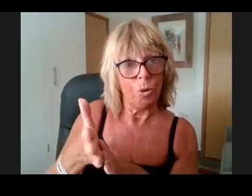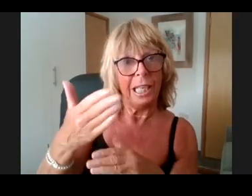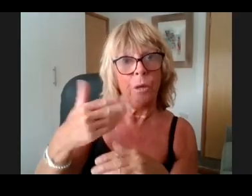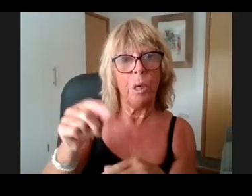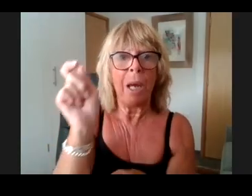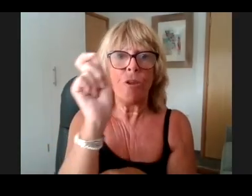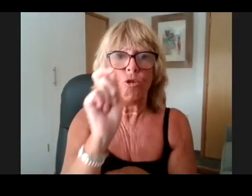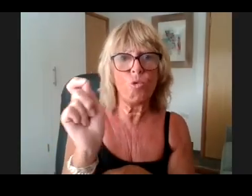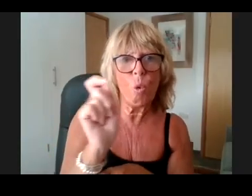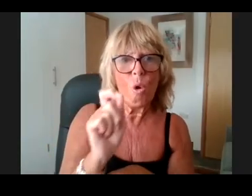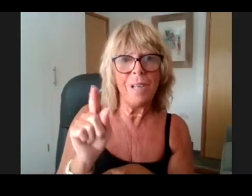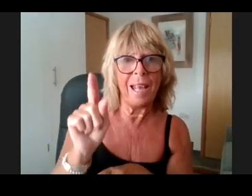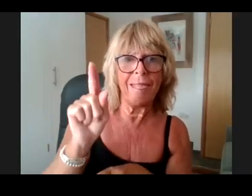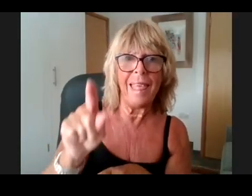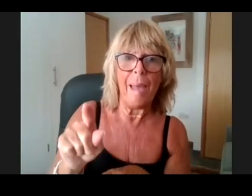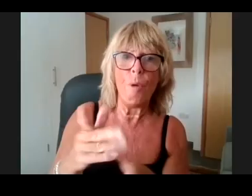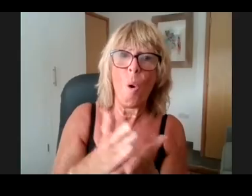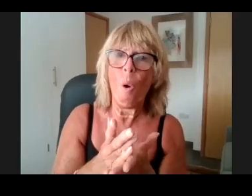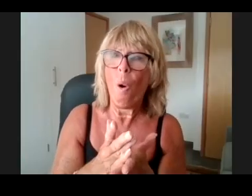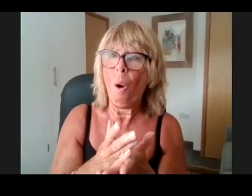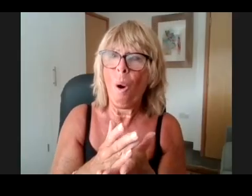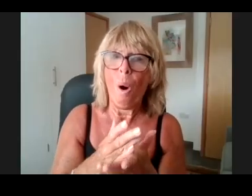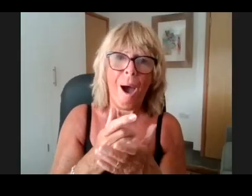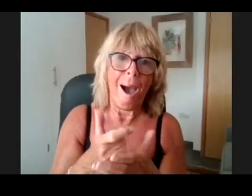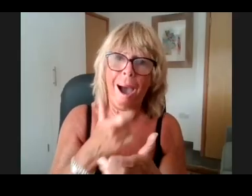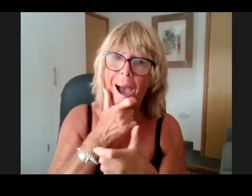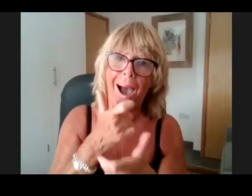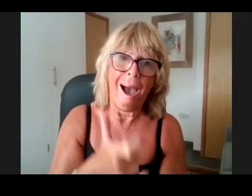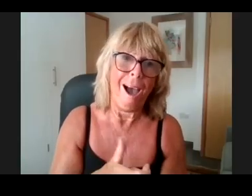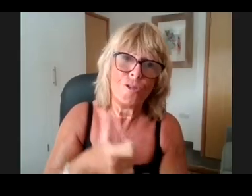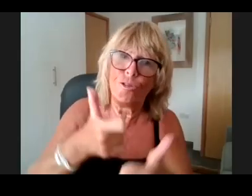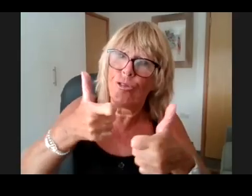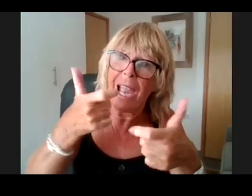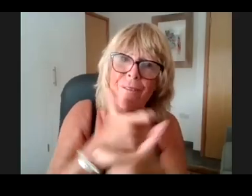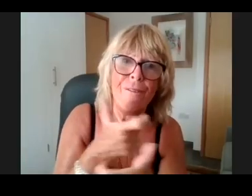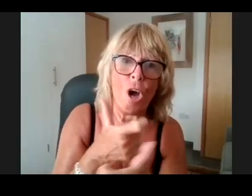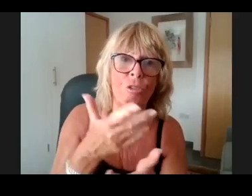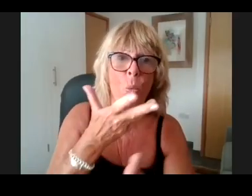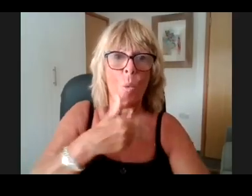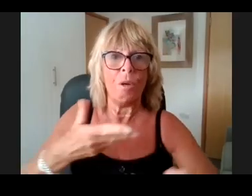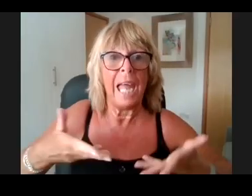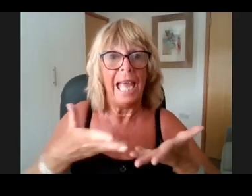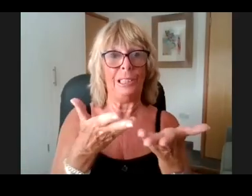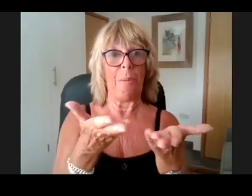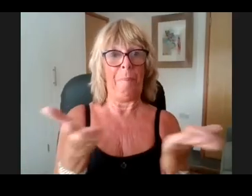which we thoroughly enjoyed and we want to make an exhibition about in the future